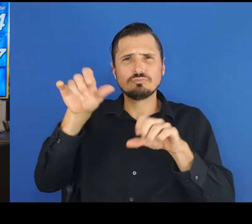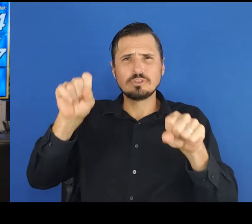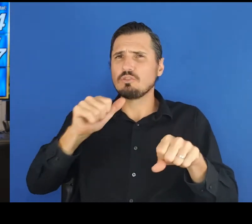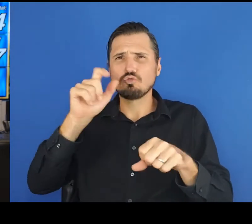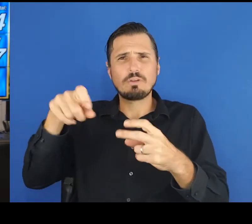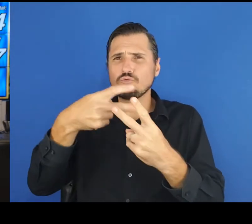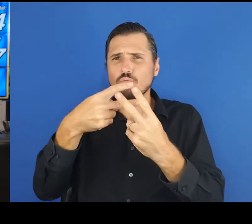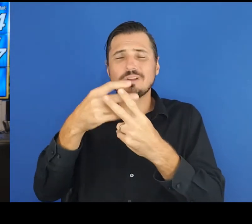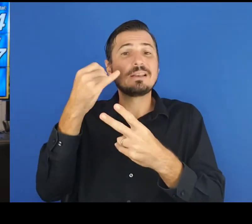travel quarantine.